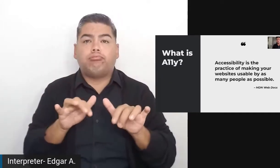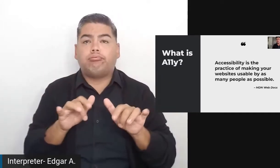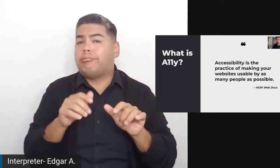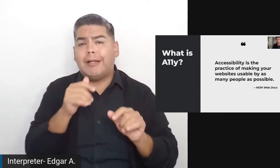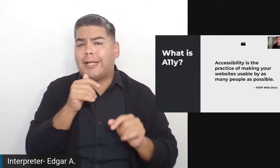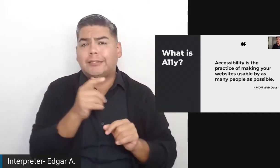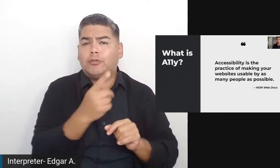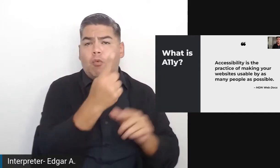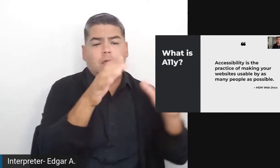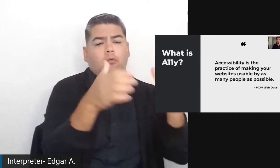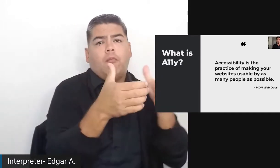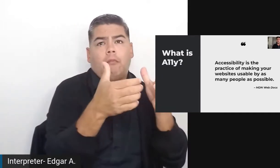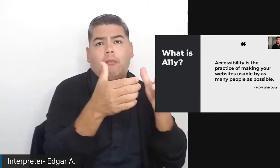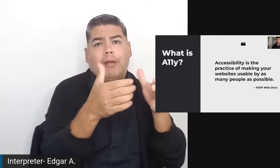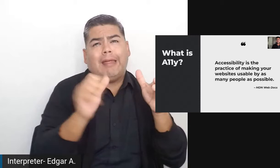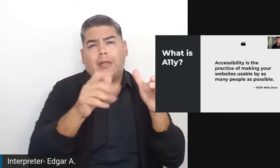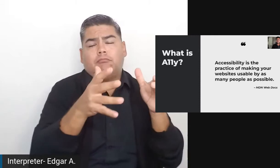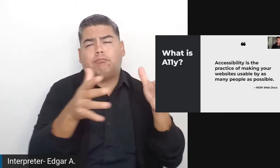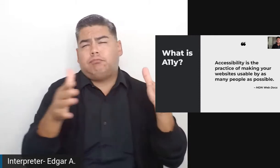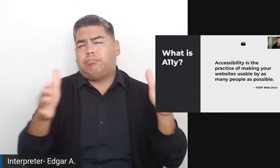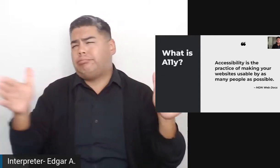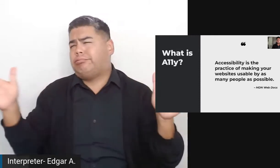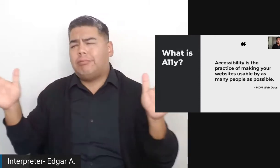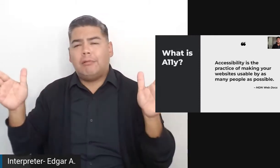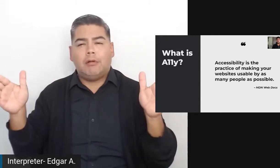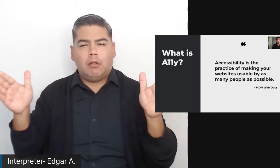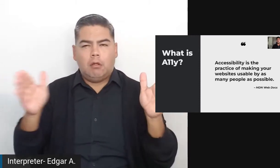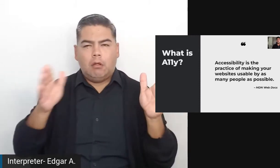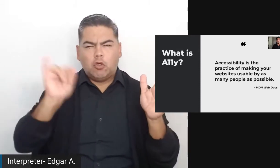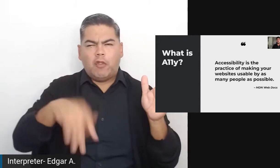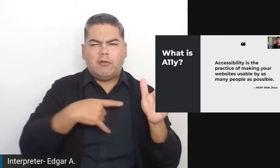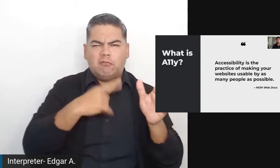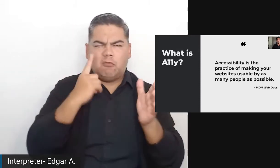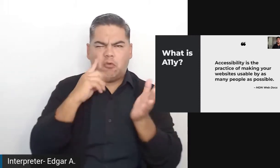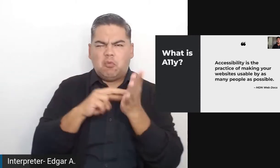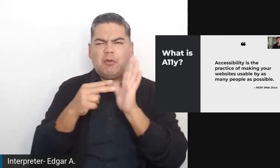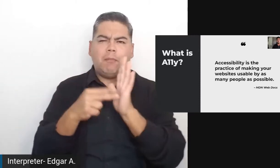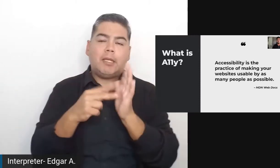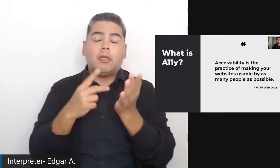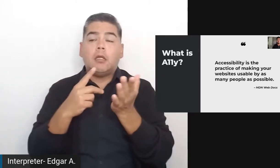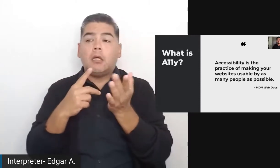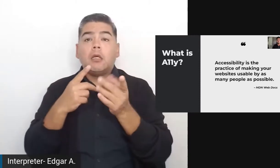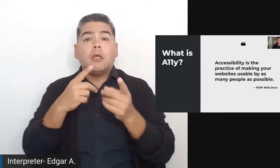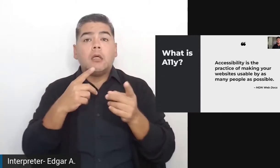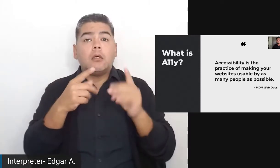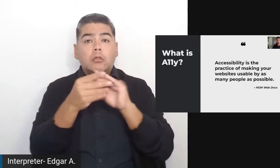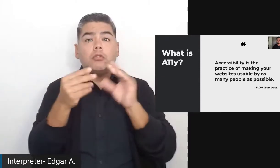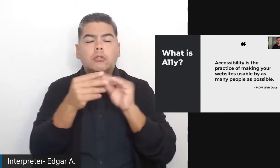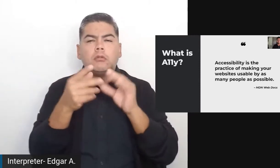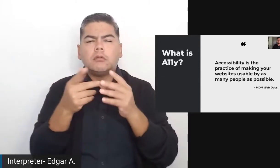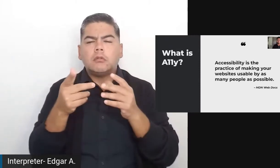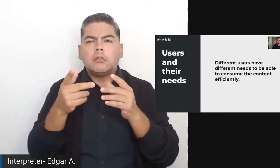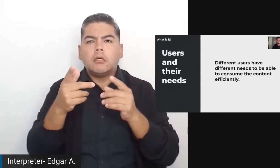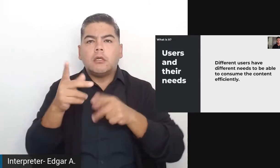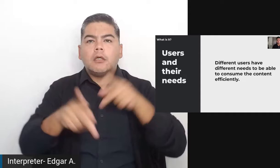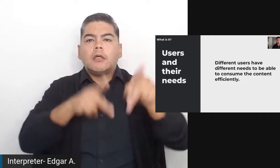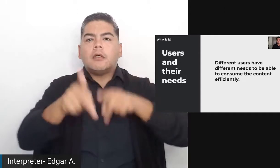Let's talk a little bit about that. Let's talk a little bit about what do we mean when we say, usable by as many people as possible.